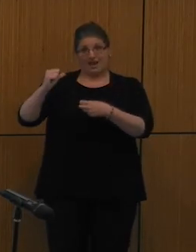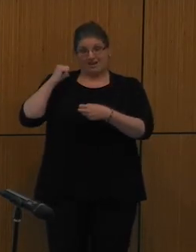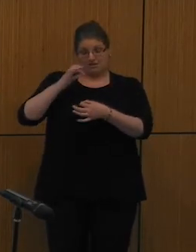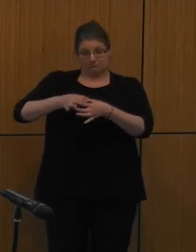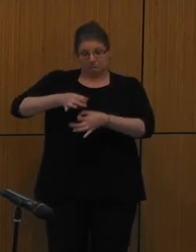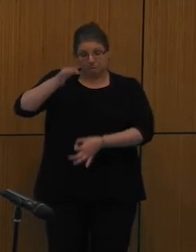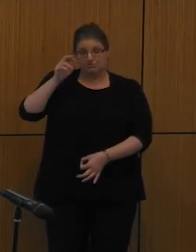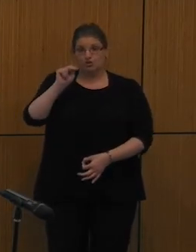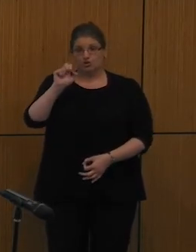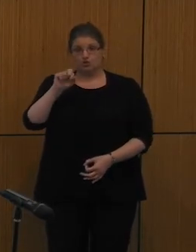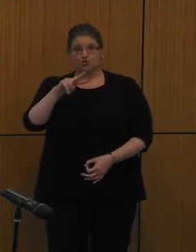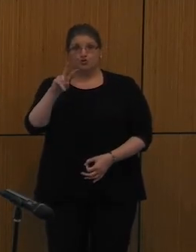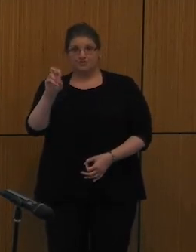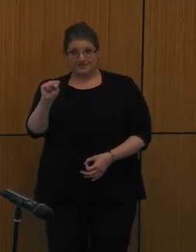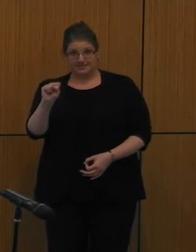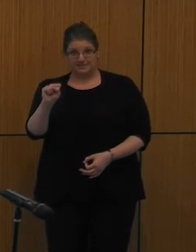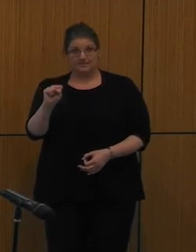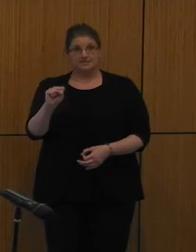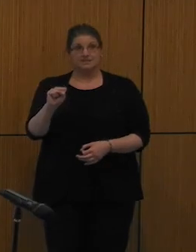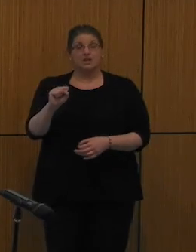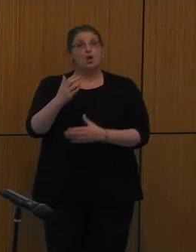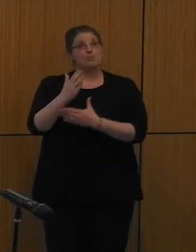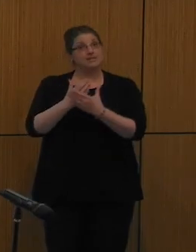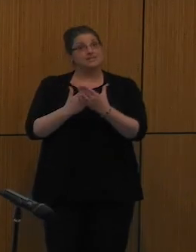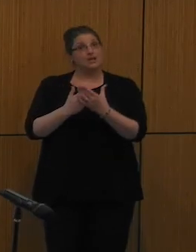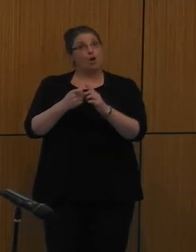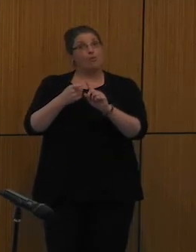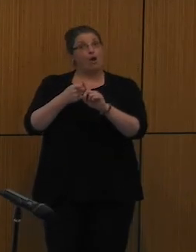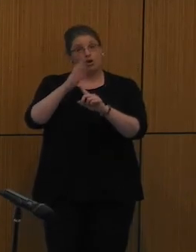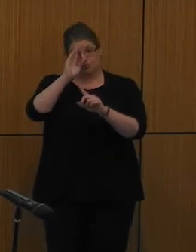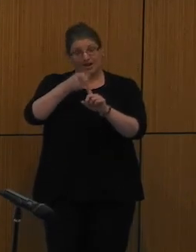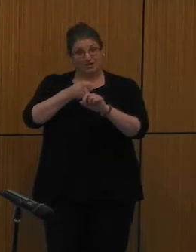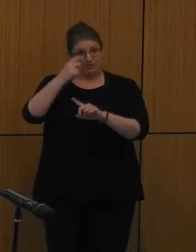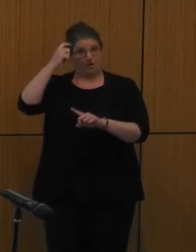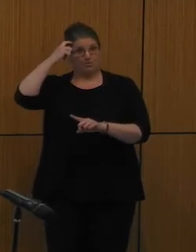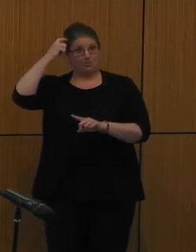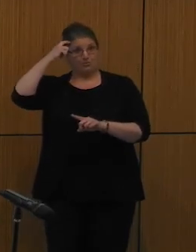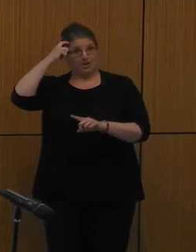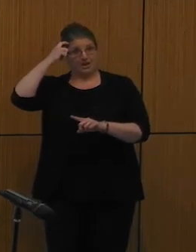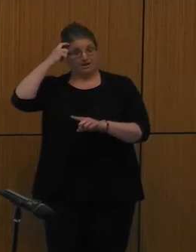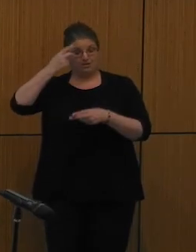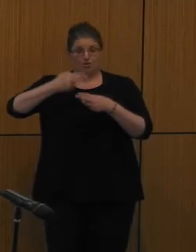but some of the nerves that we have emerge directly from the brain, and these are called cranial nerves.